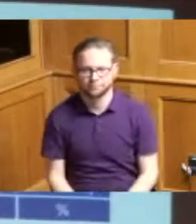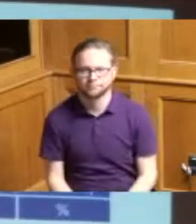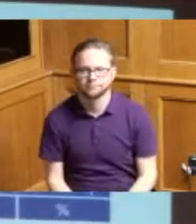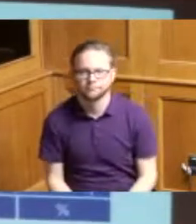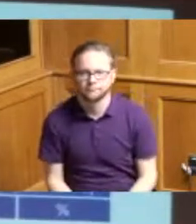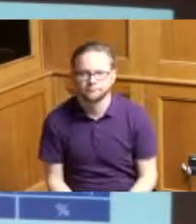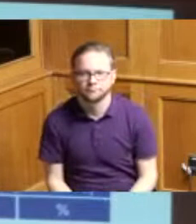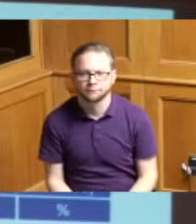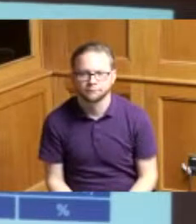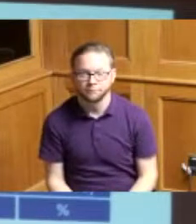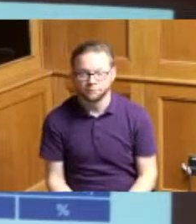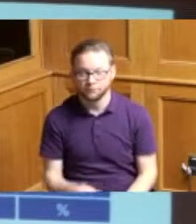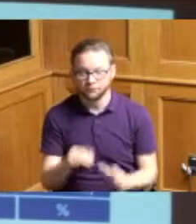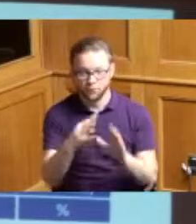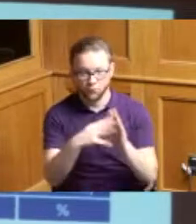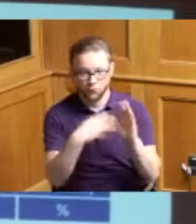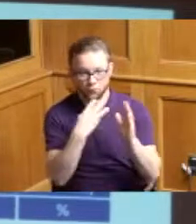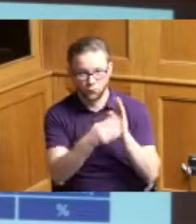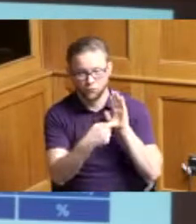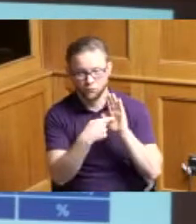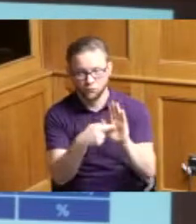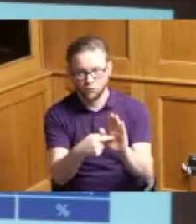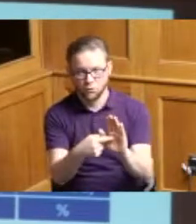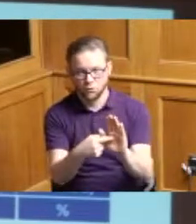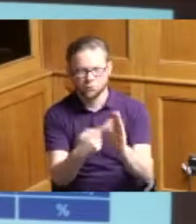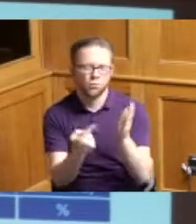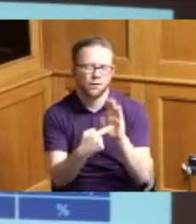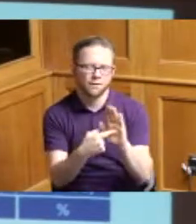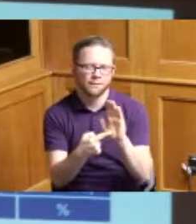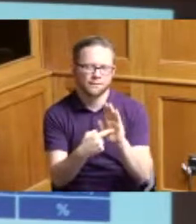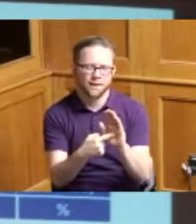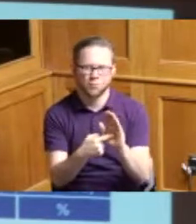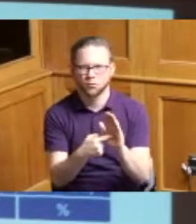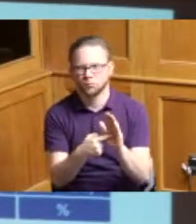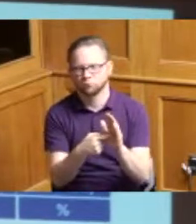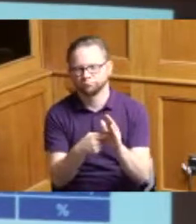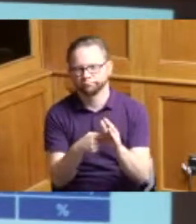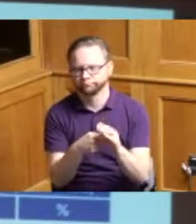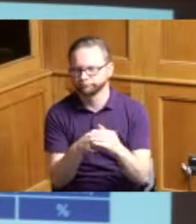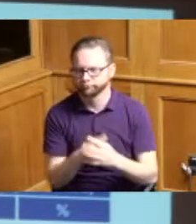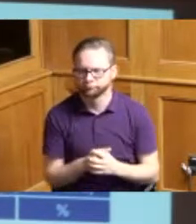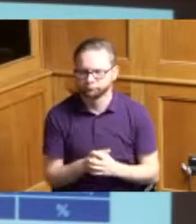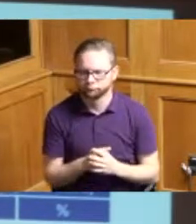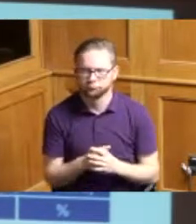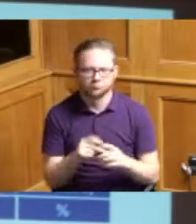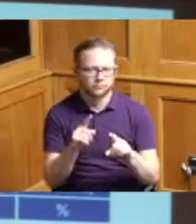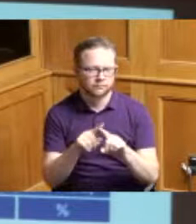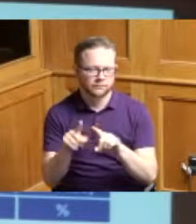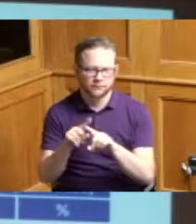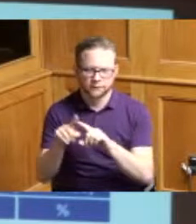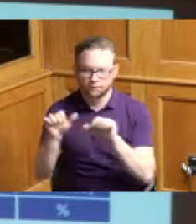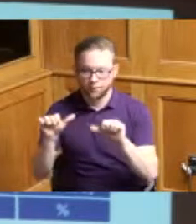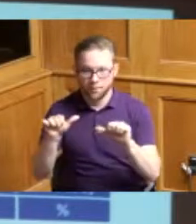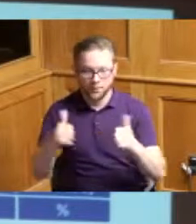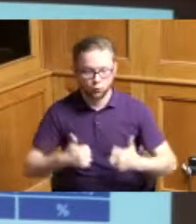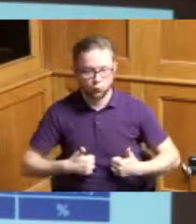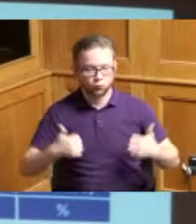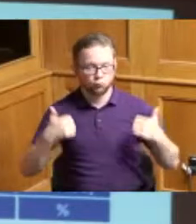this graphic then shows up an example of a couple of different potential residential bill impacts